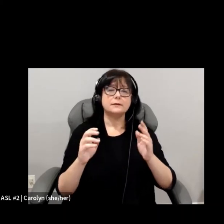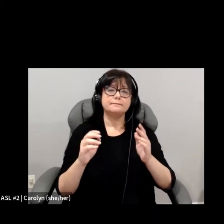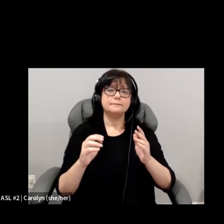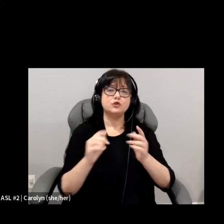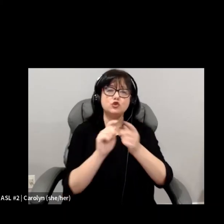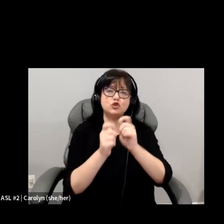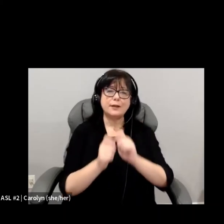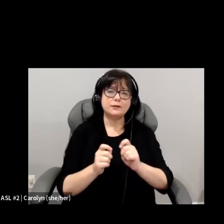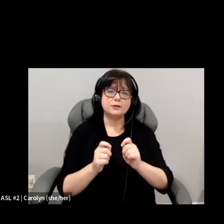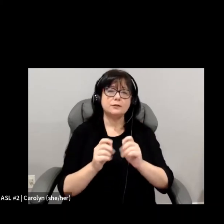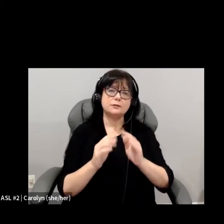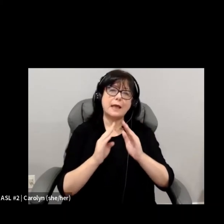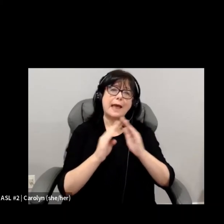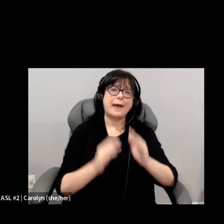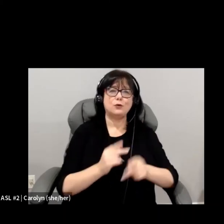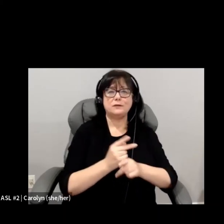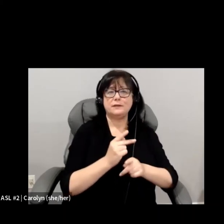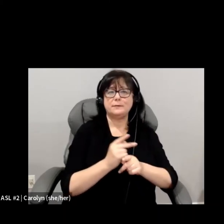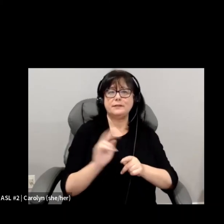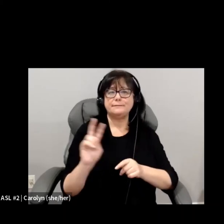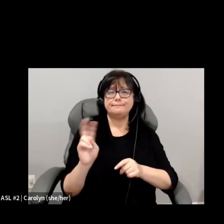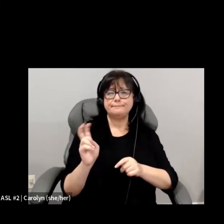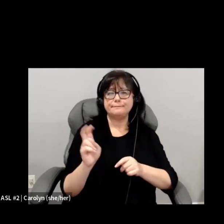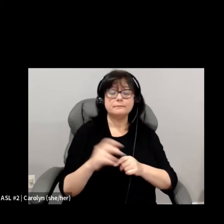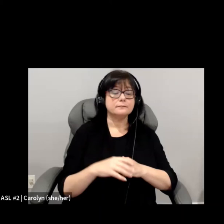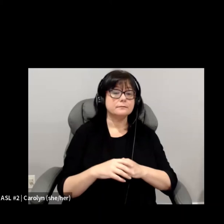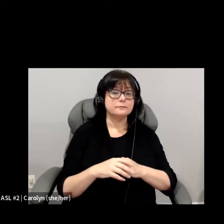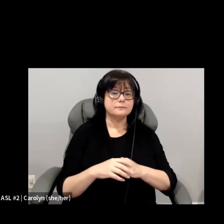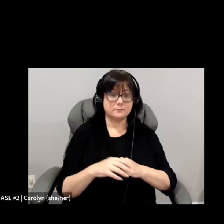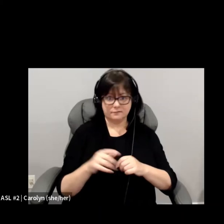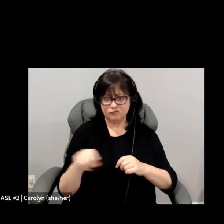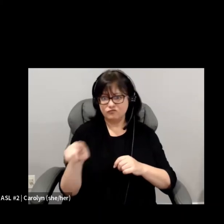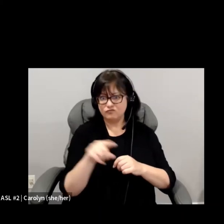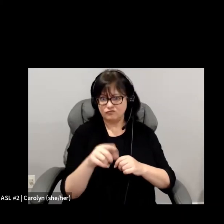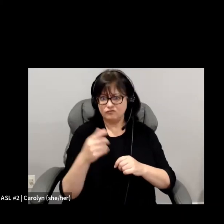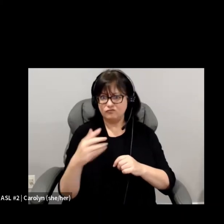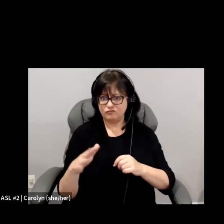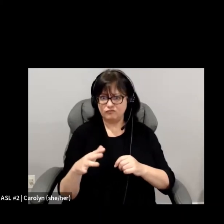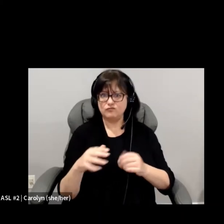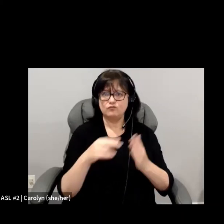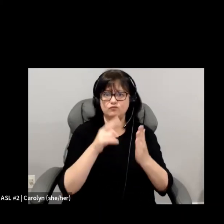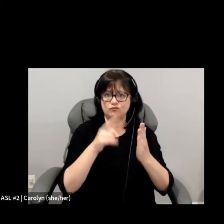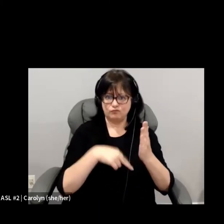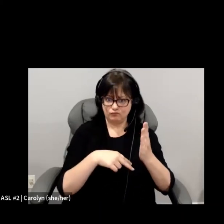BUT YOU HAD AN OPPORTUNITY TO REVIEW THOSE IN YOUR PACKAGES.